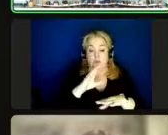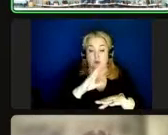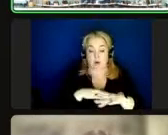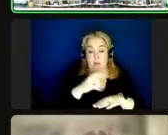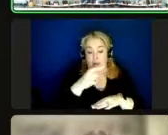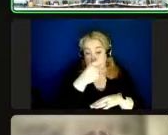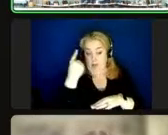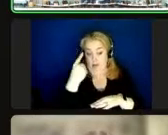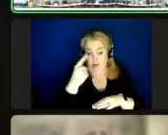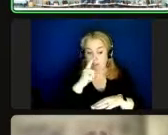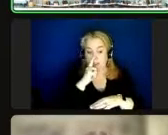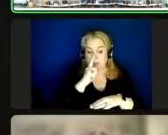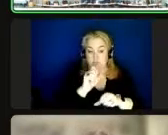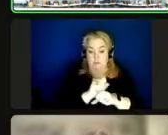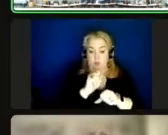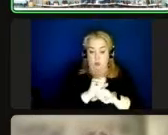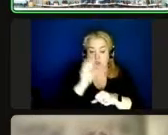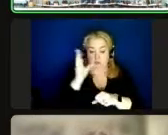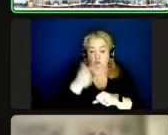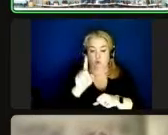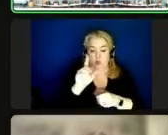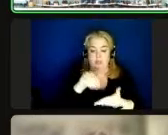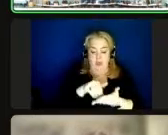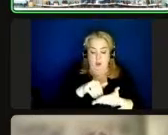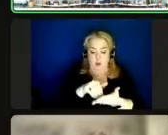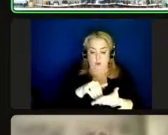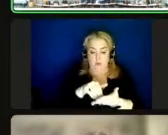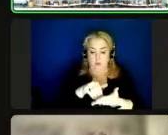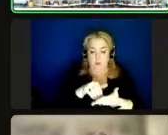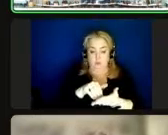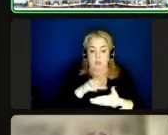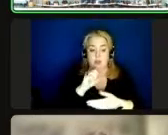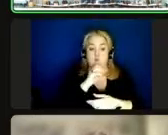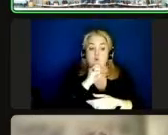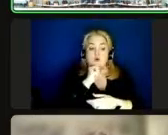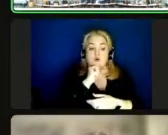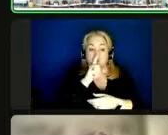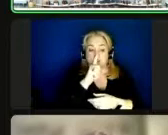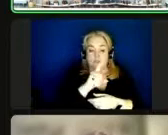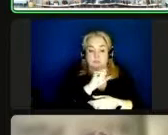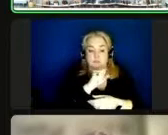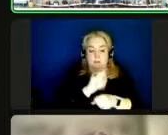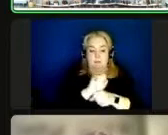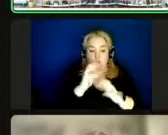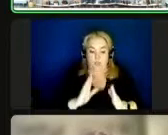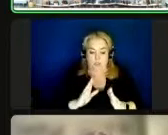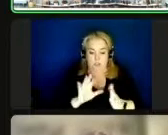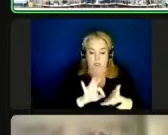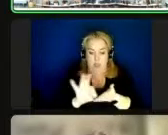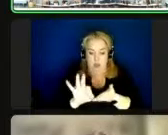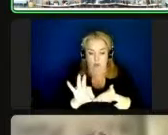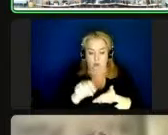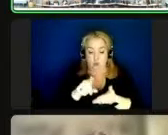GREAT SIDE OF THE COVERING UP